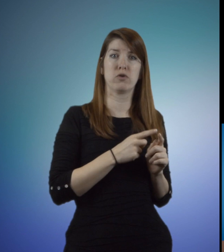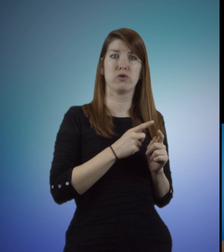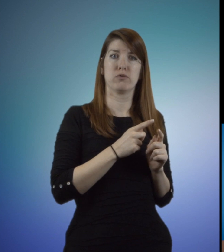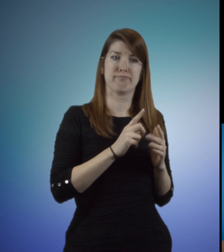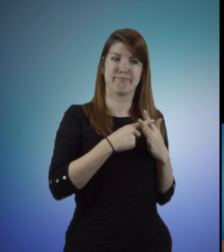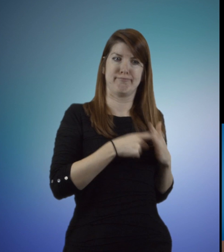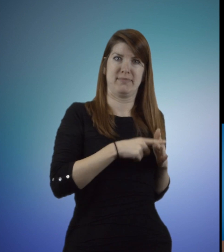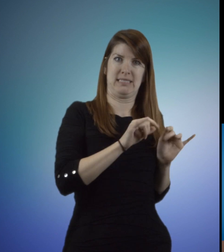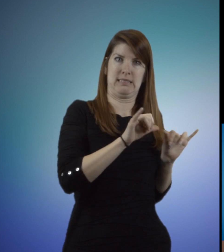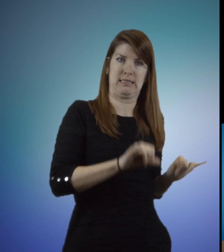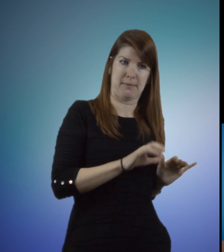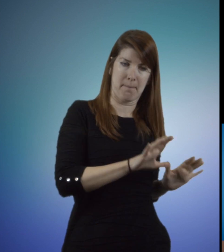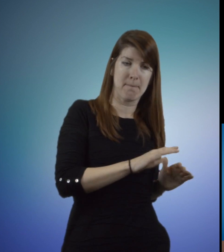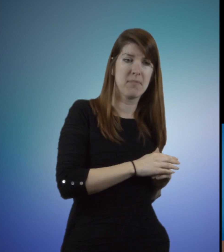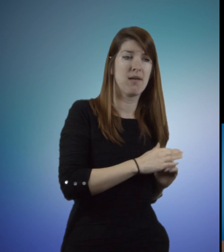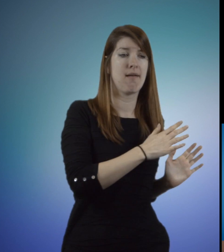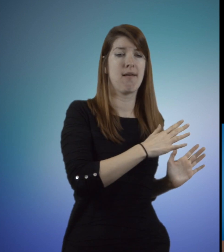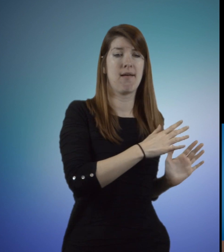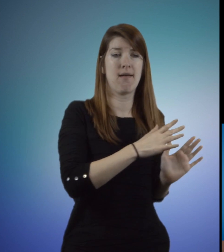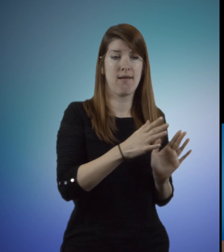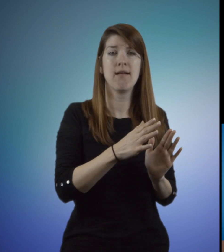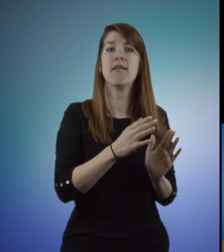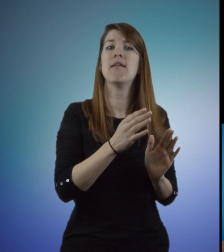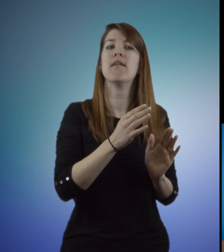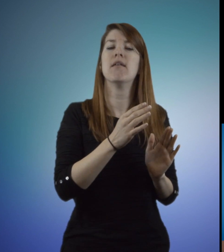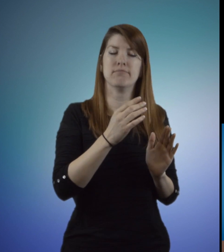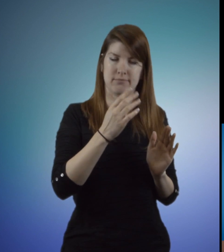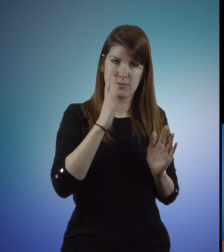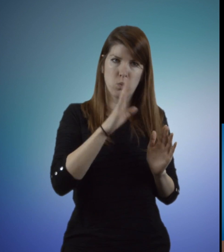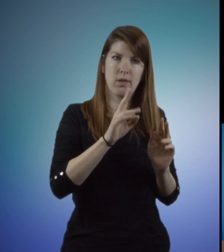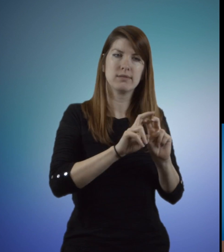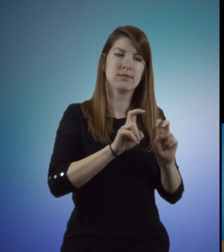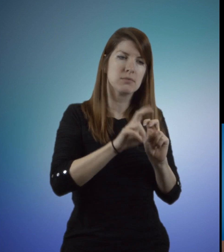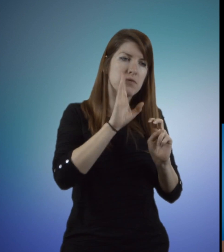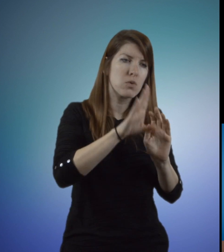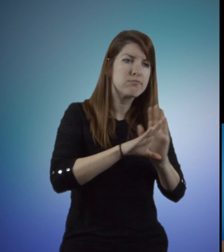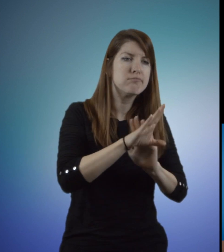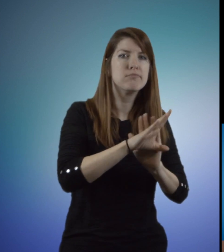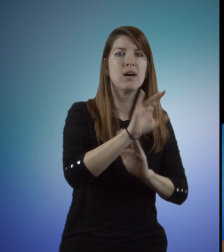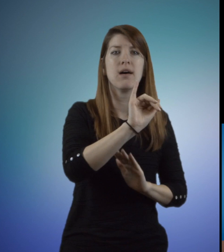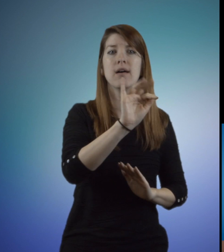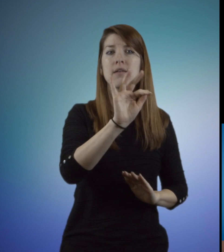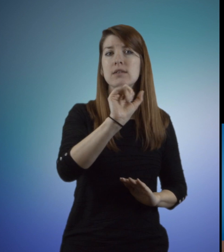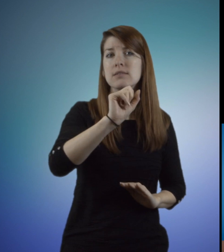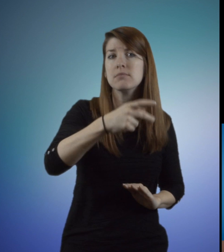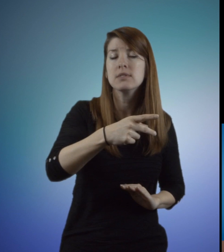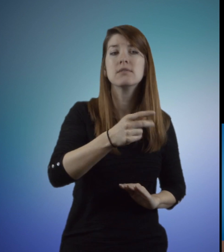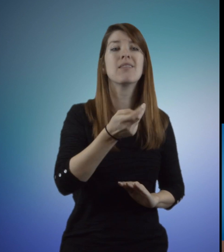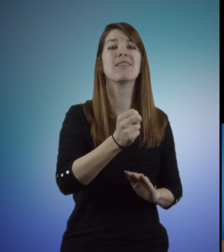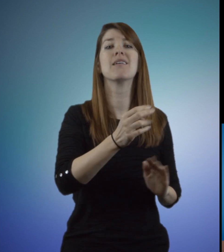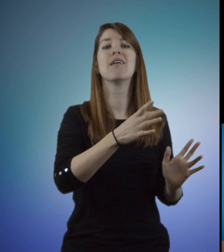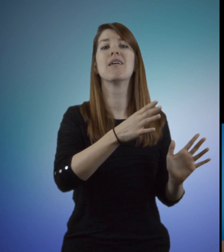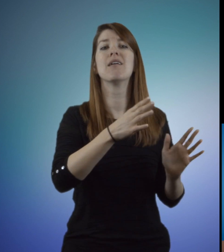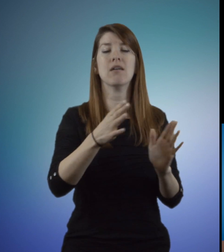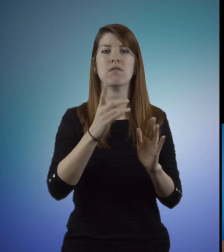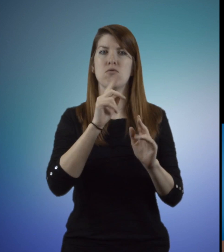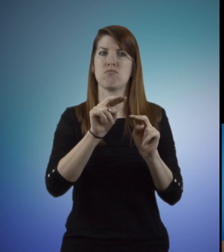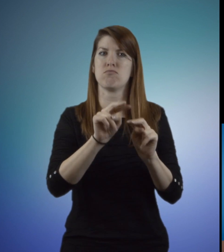From that point, then you do an assessment to develop the IFSP. And then you want to monitor your child's progress at frequent intervals